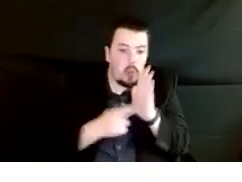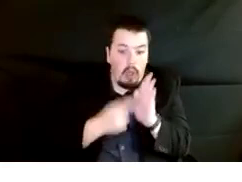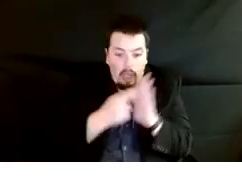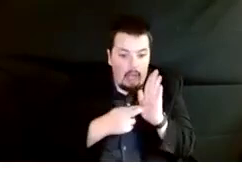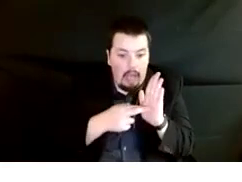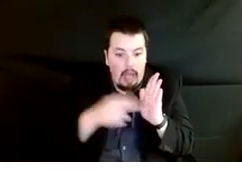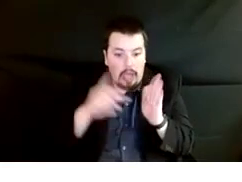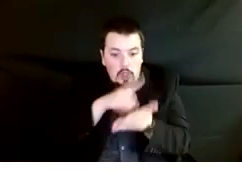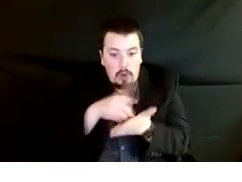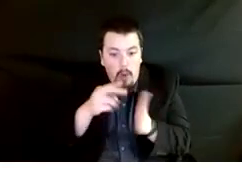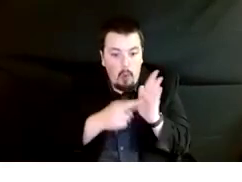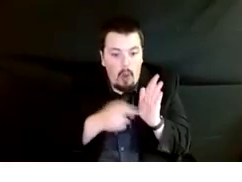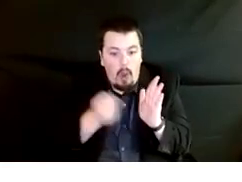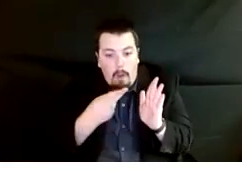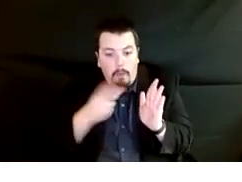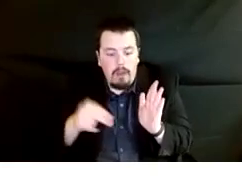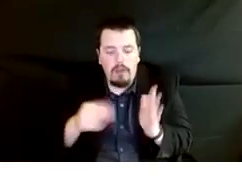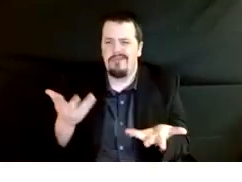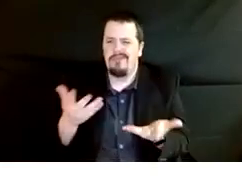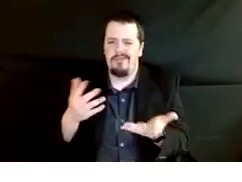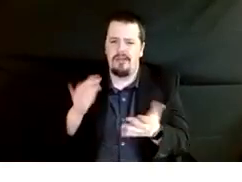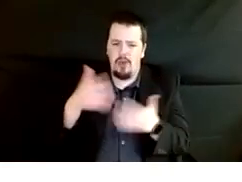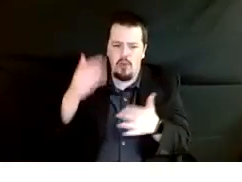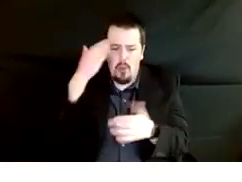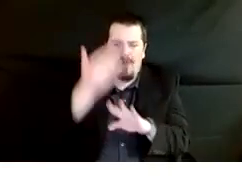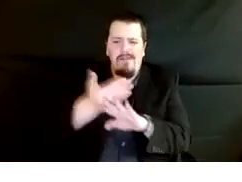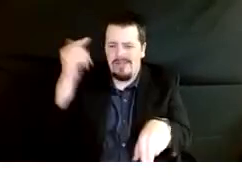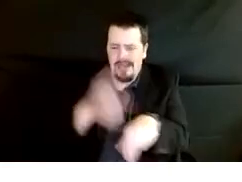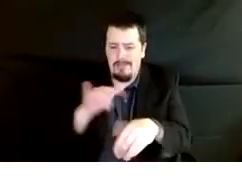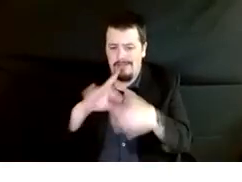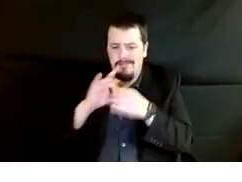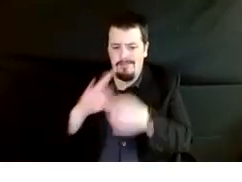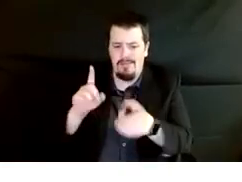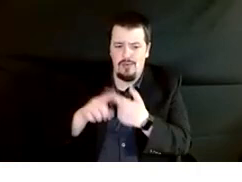with disabilities so, so that ties back in uh to what Brian and Sherry were saying about making sure